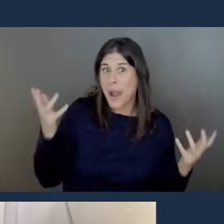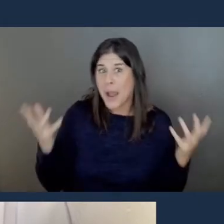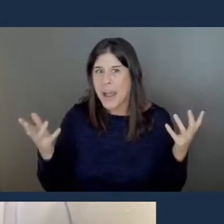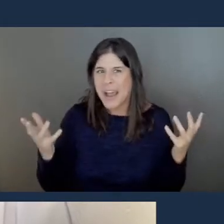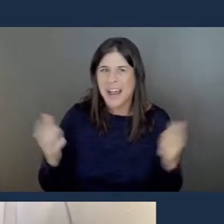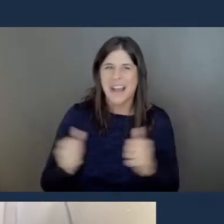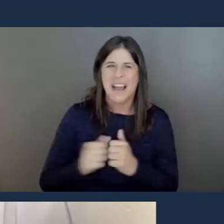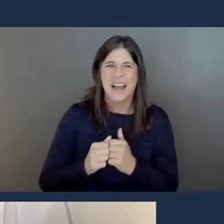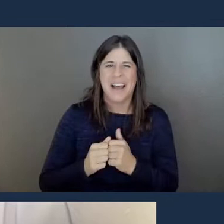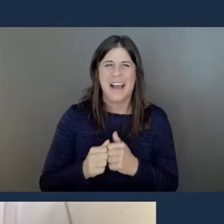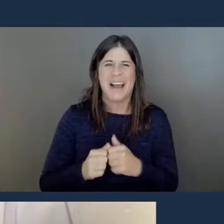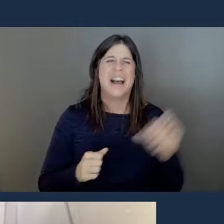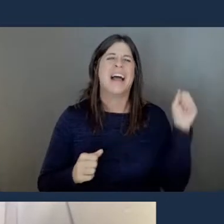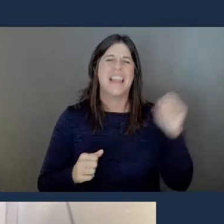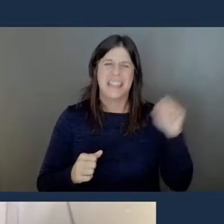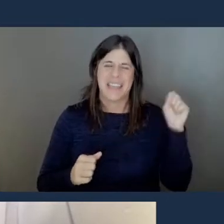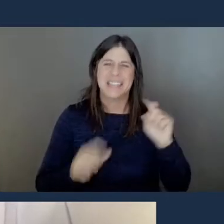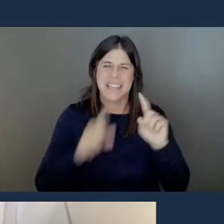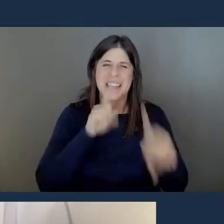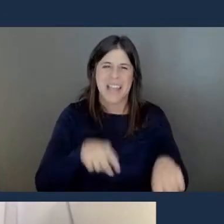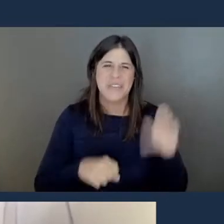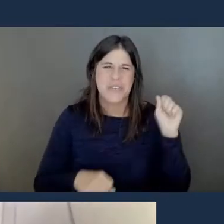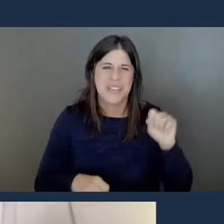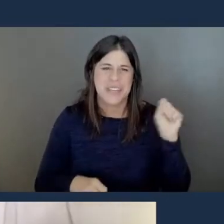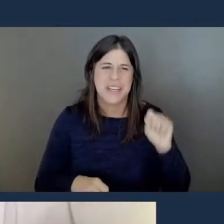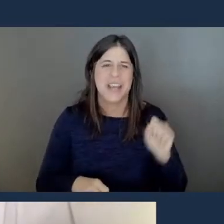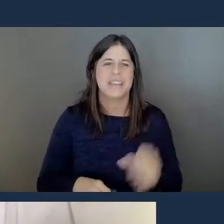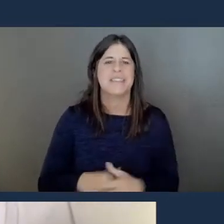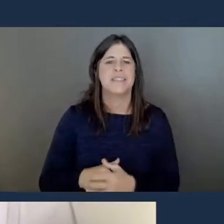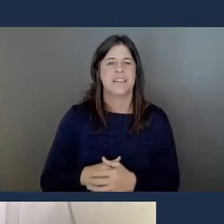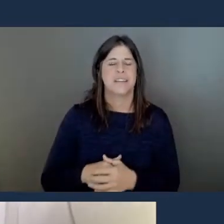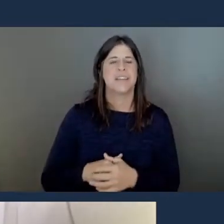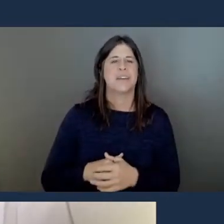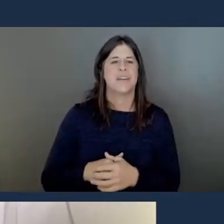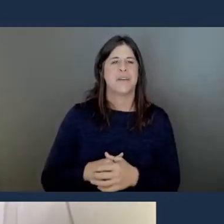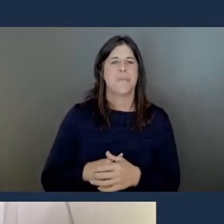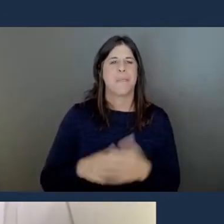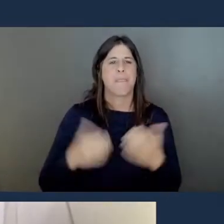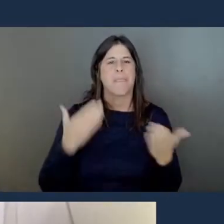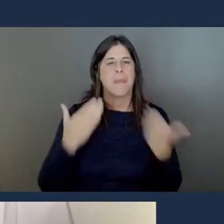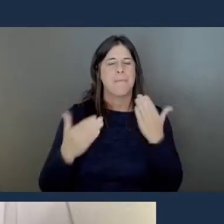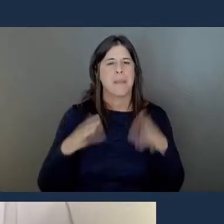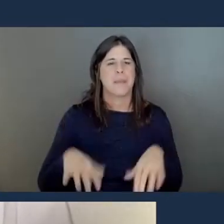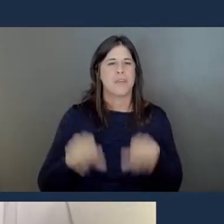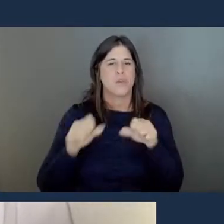Yes, am gonna answer yes. Waiting for Amr to maybe stepping in with a longer answer, but yes.